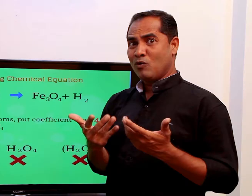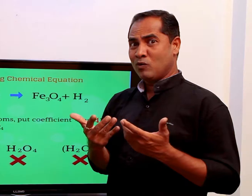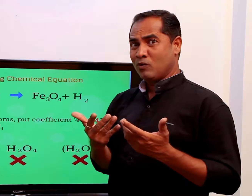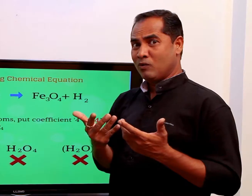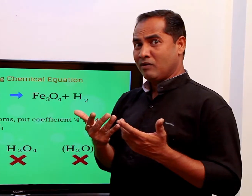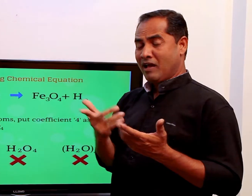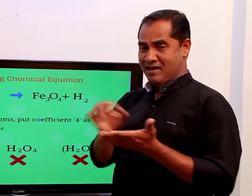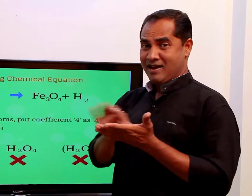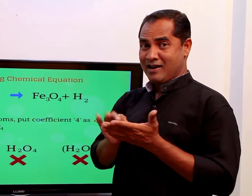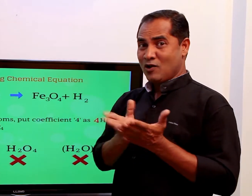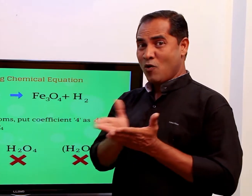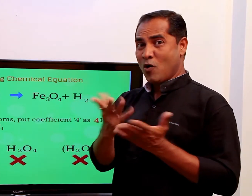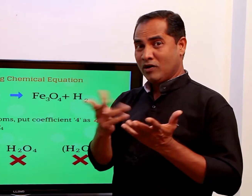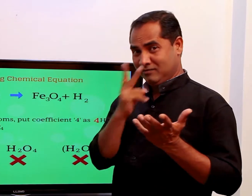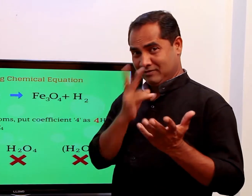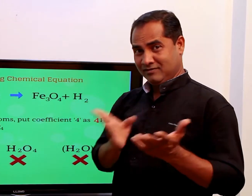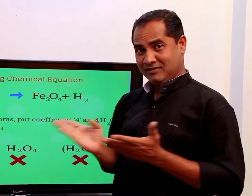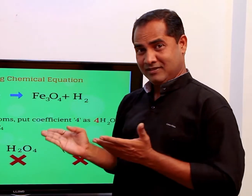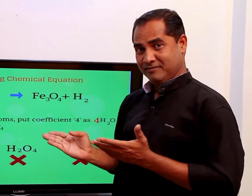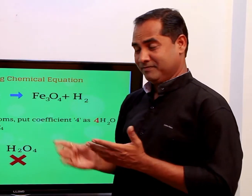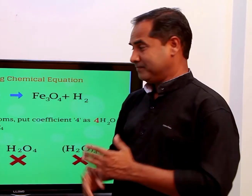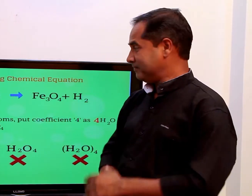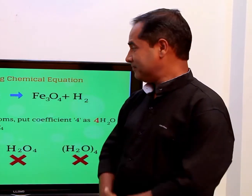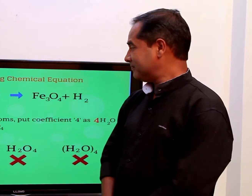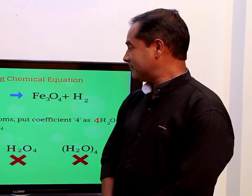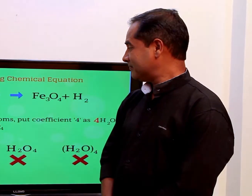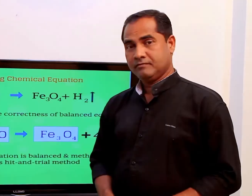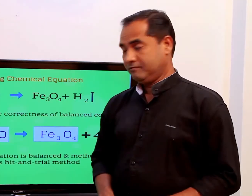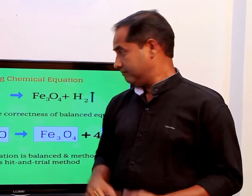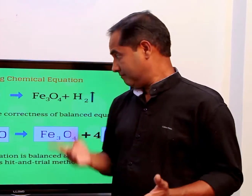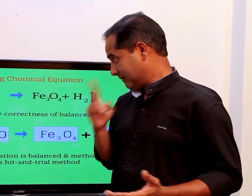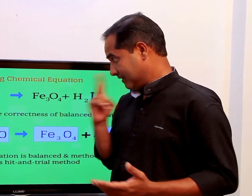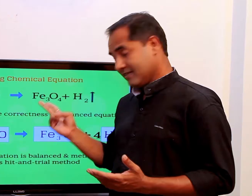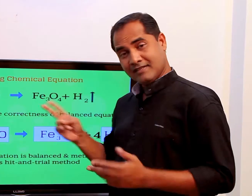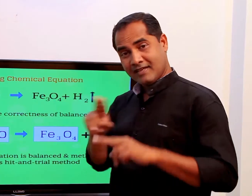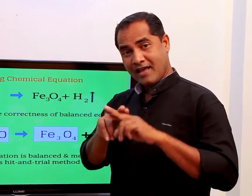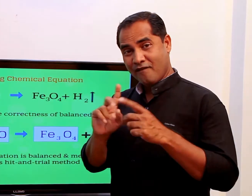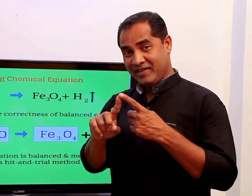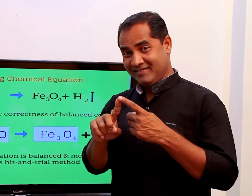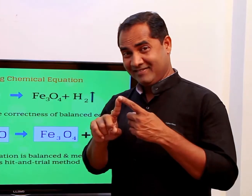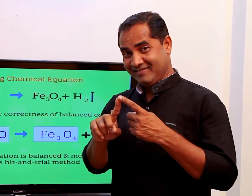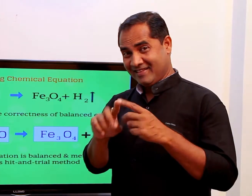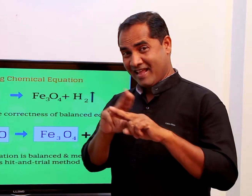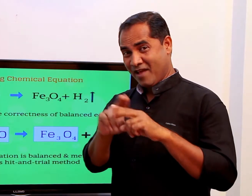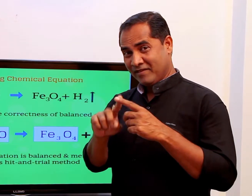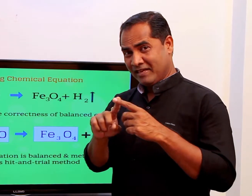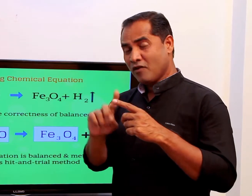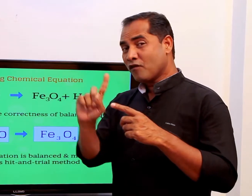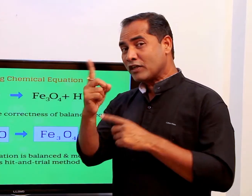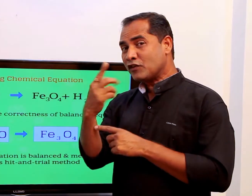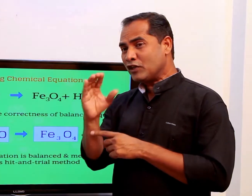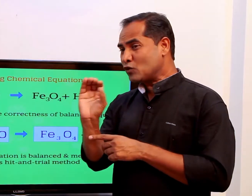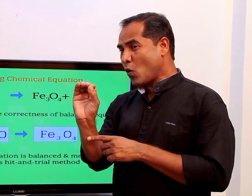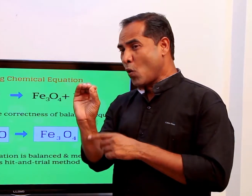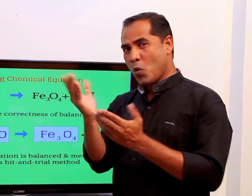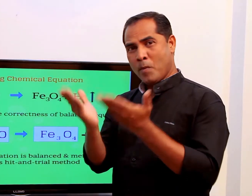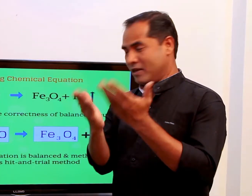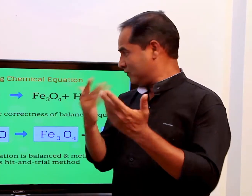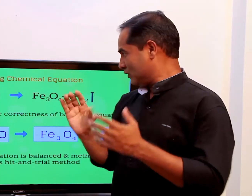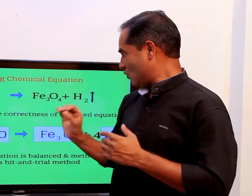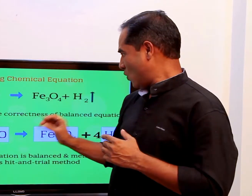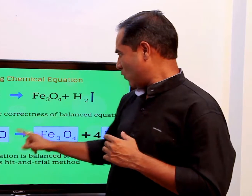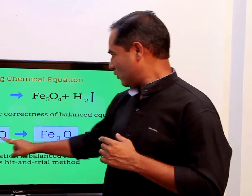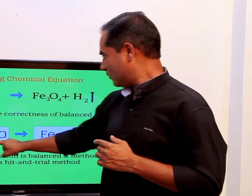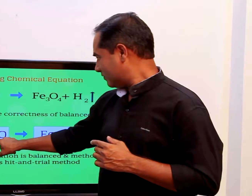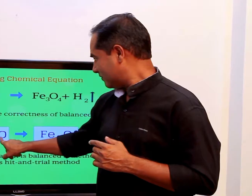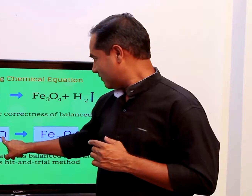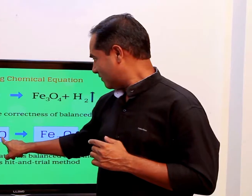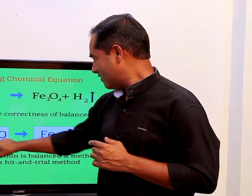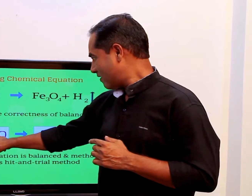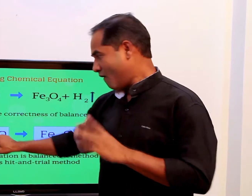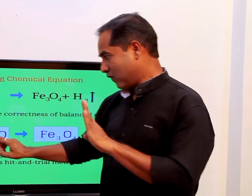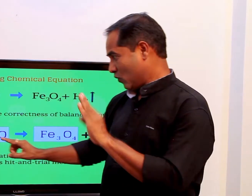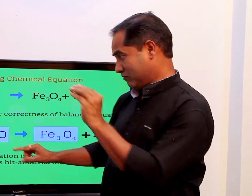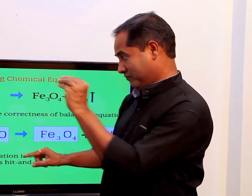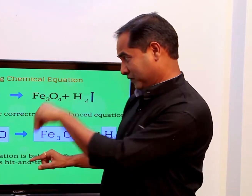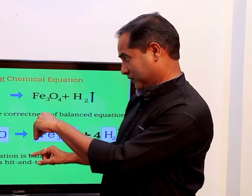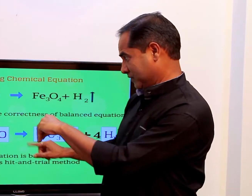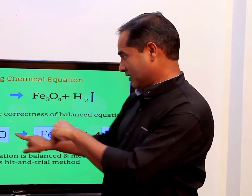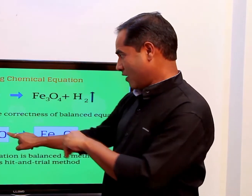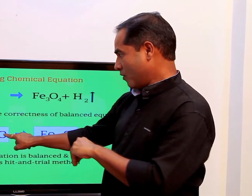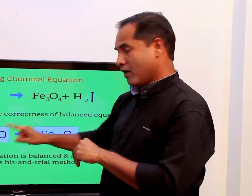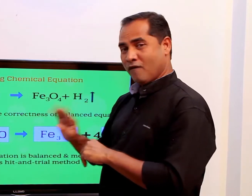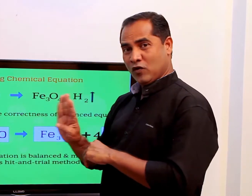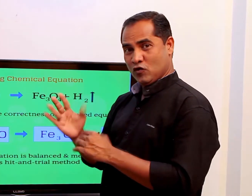we just have 1. So now we would balance iron = Fe. So oxygen was already balanced O4.